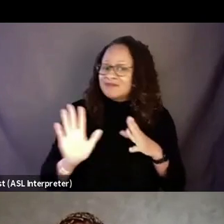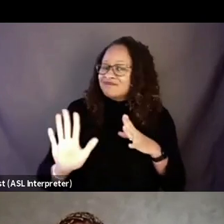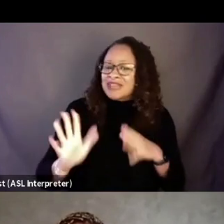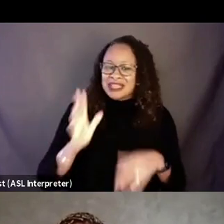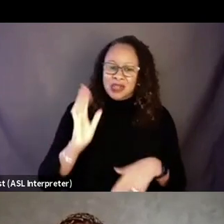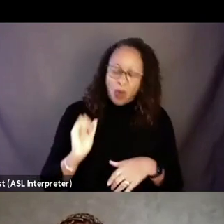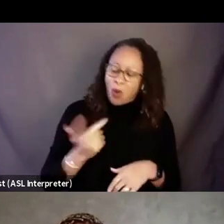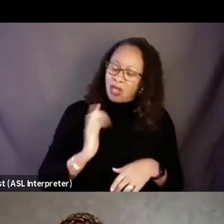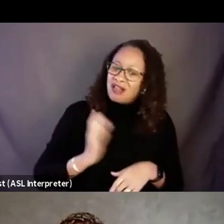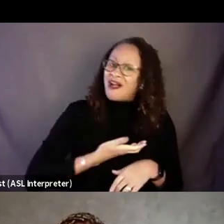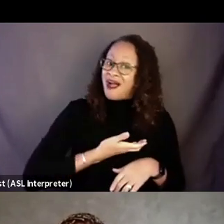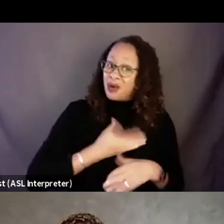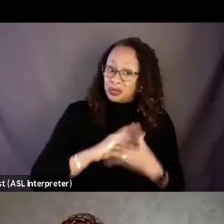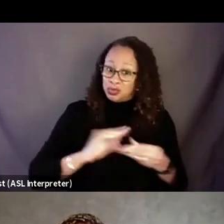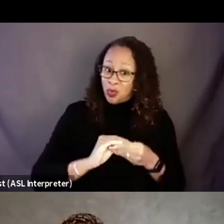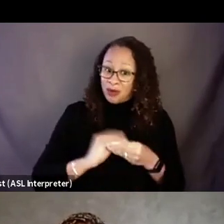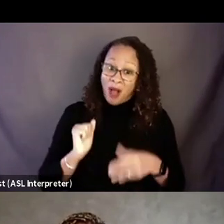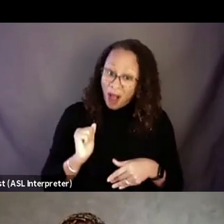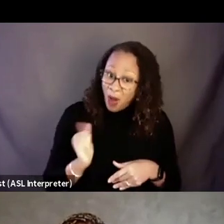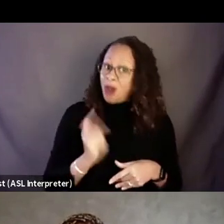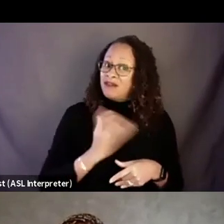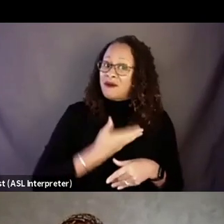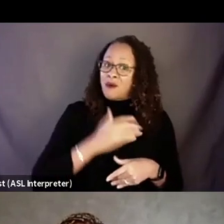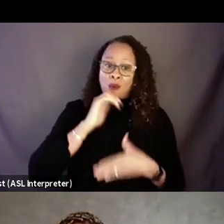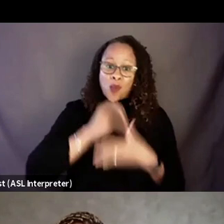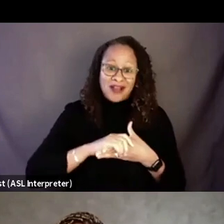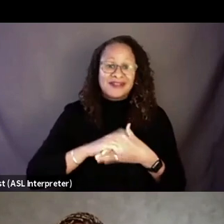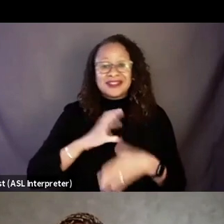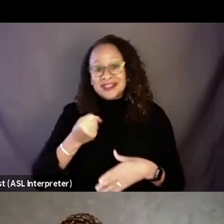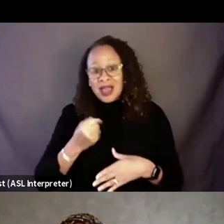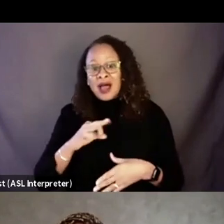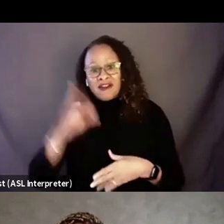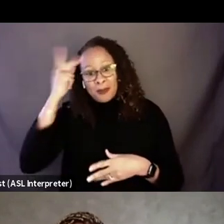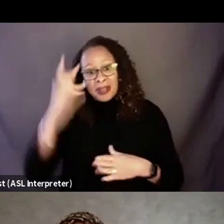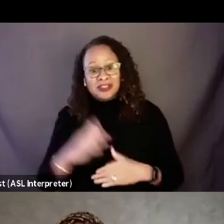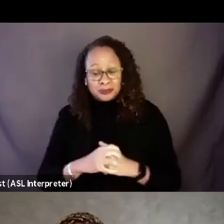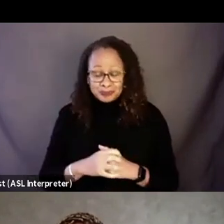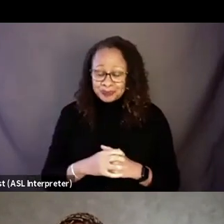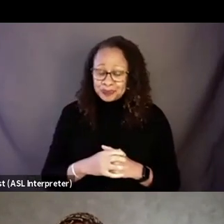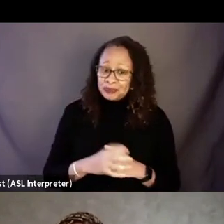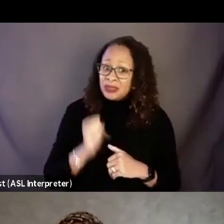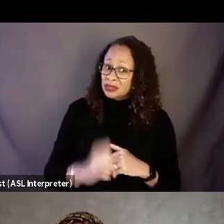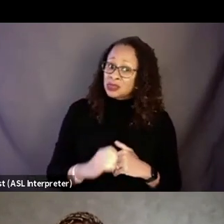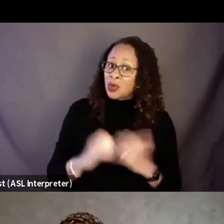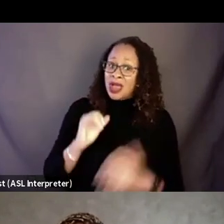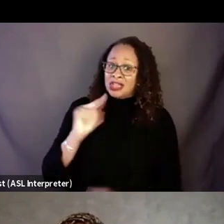And so my hope for this film was that when people see this film they'll not just see Njeri, they'll not just see our children Nate, Naila and Jabali